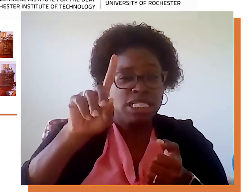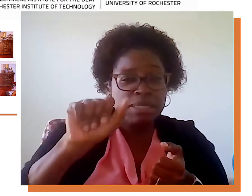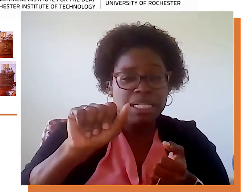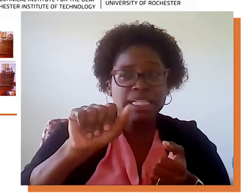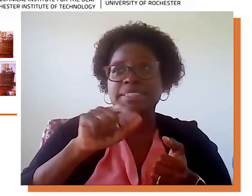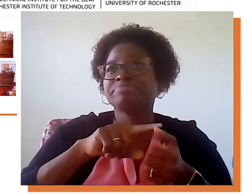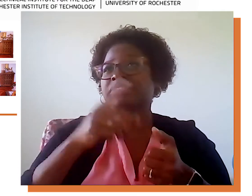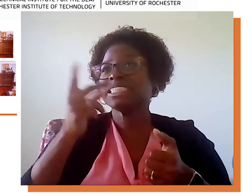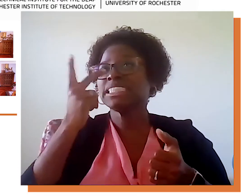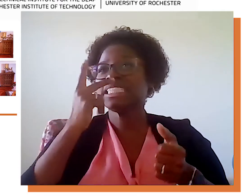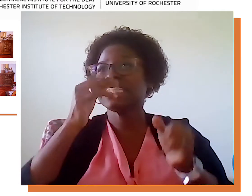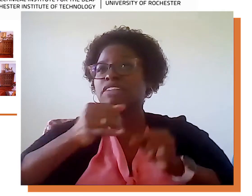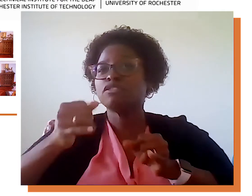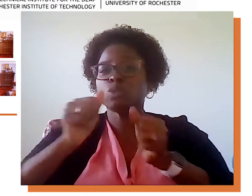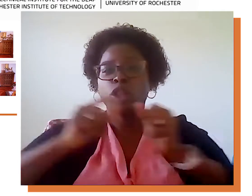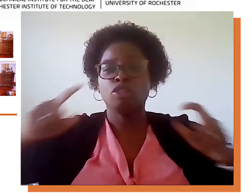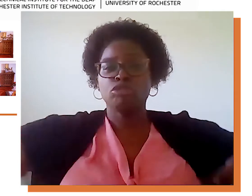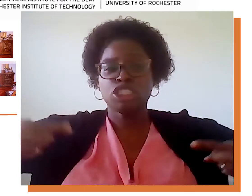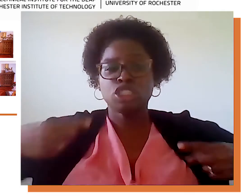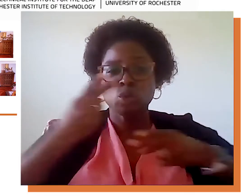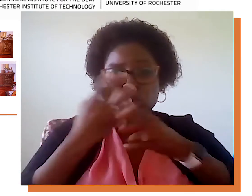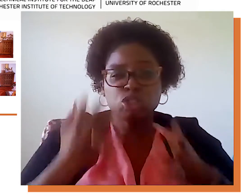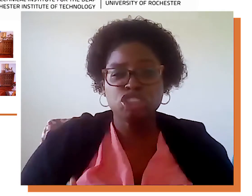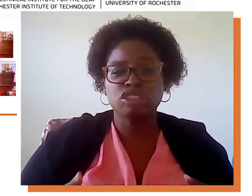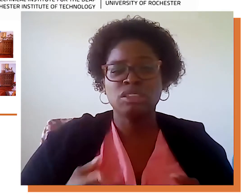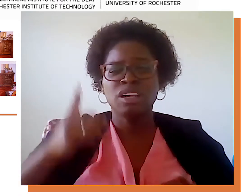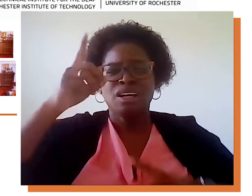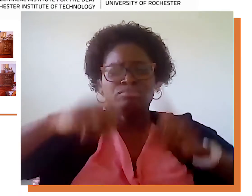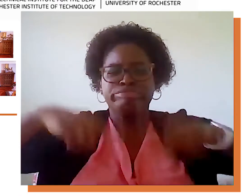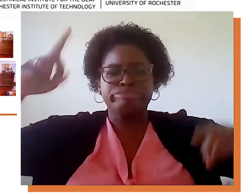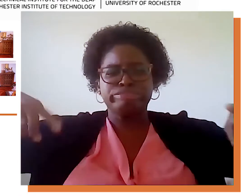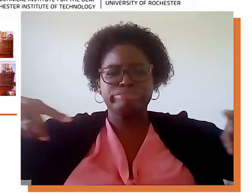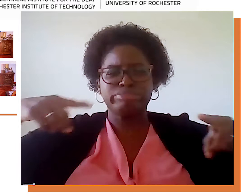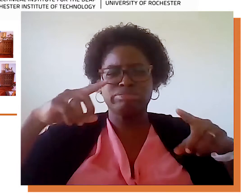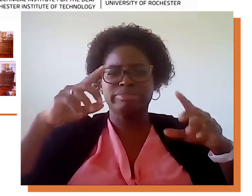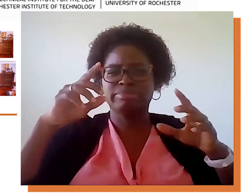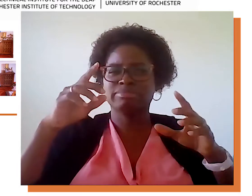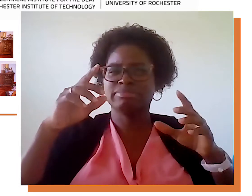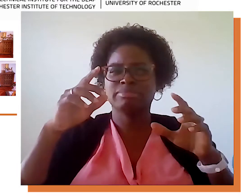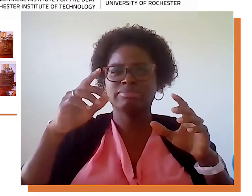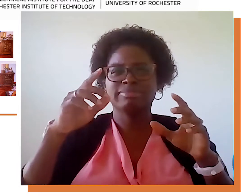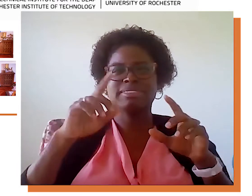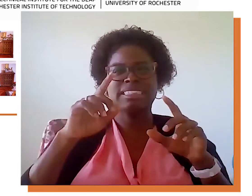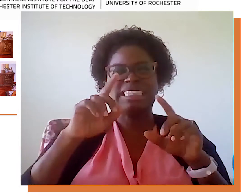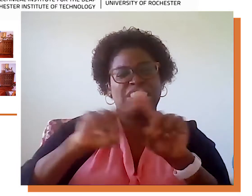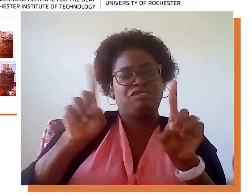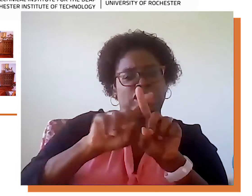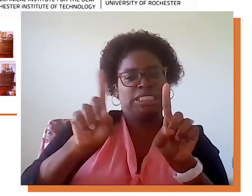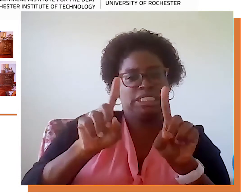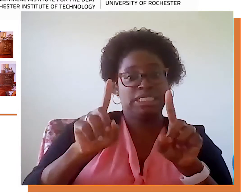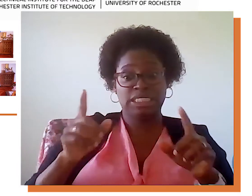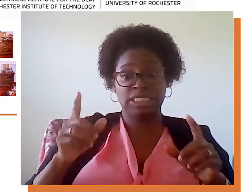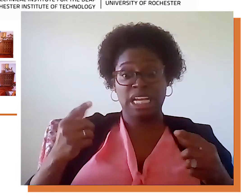And I was with students who had intellectual disabilities, physical disabilities, a number of varying disabilities.